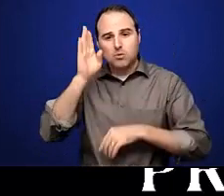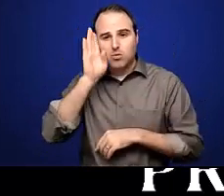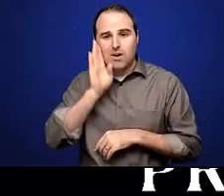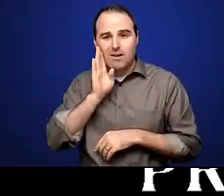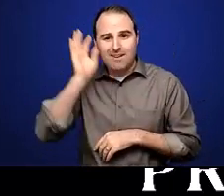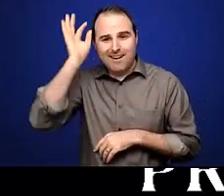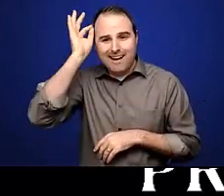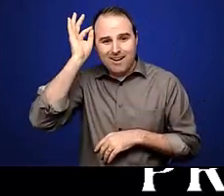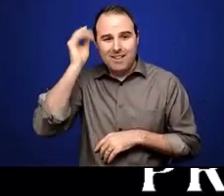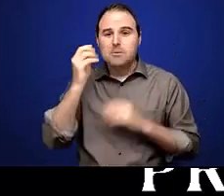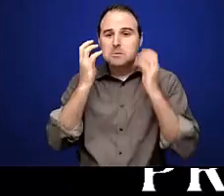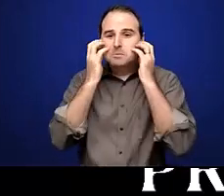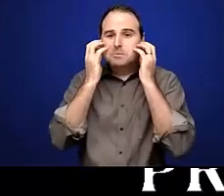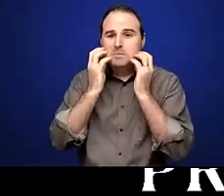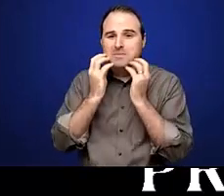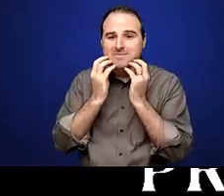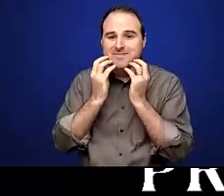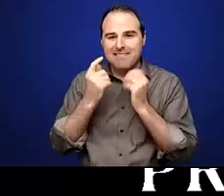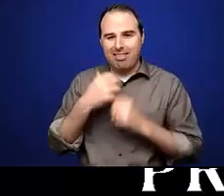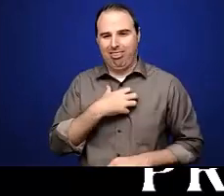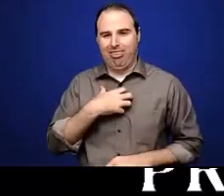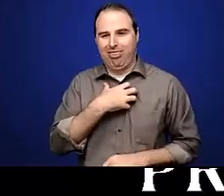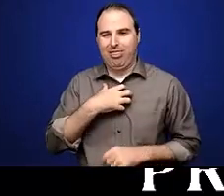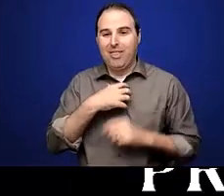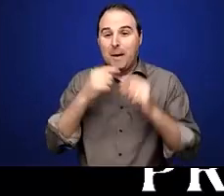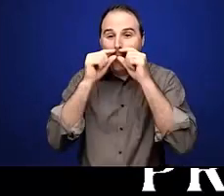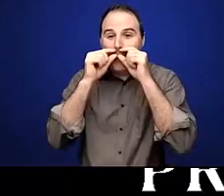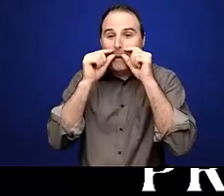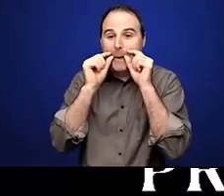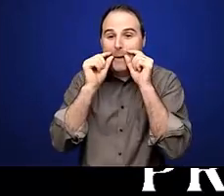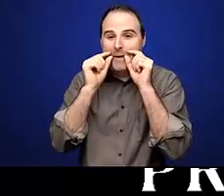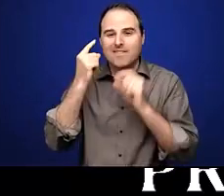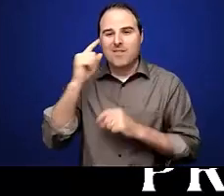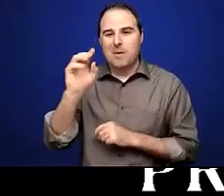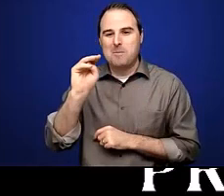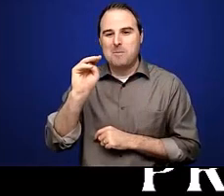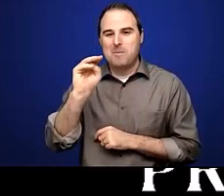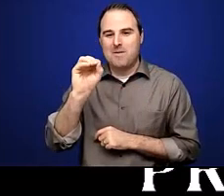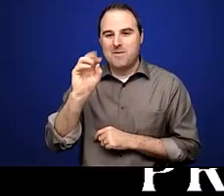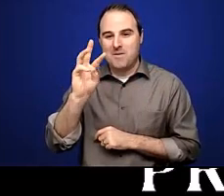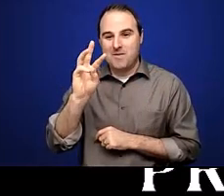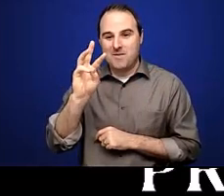and a disgusting mustache that I'm growing out just for Movember, just in recognition